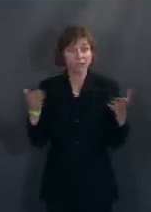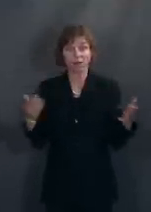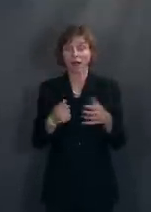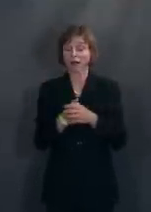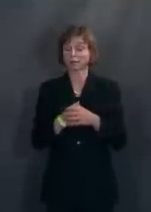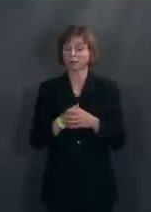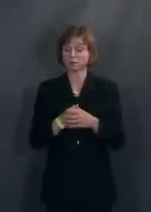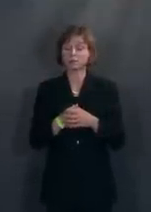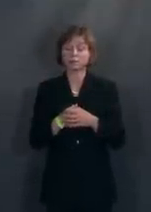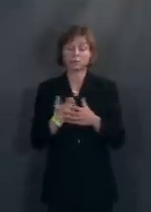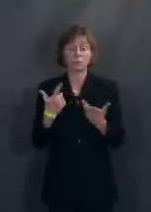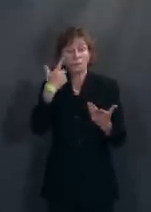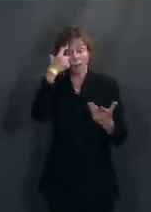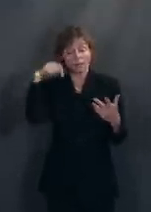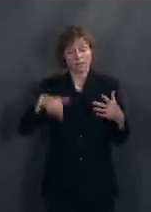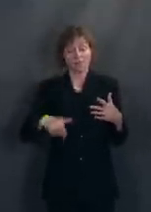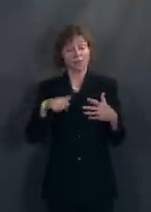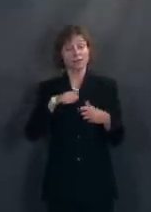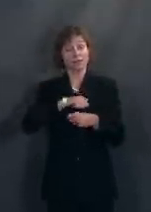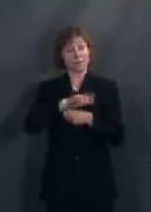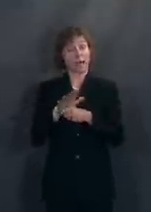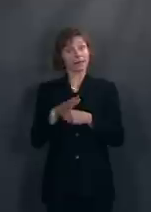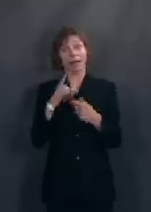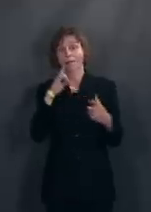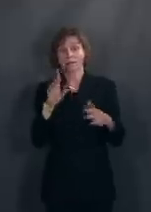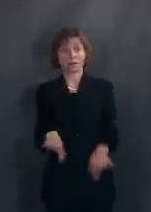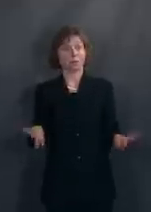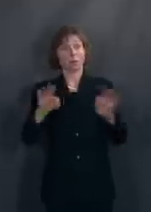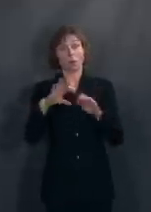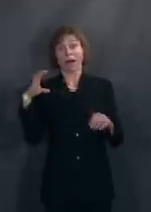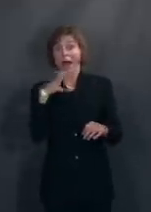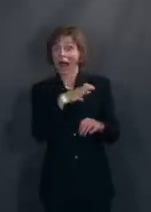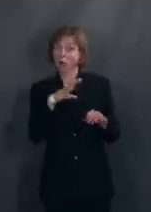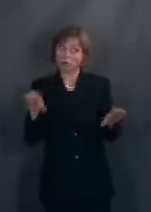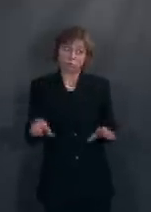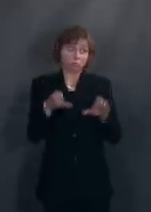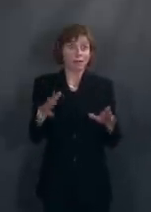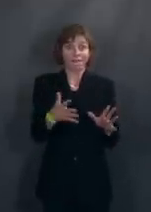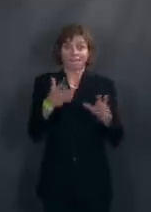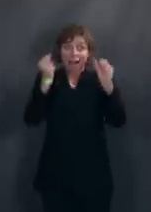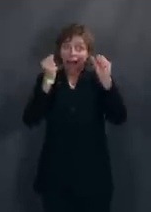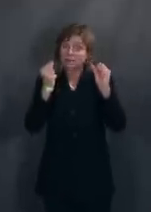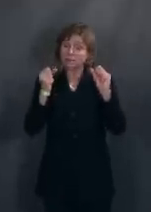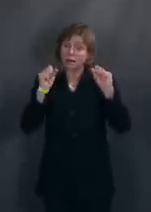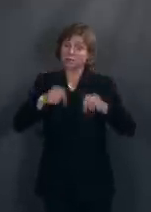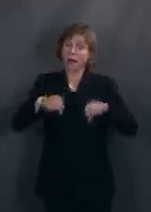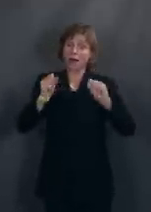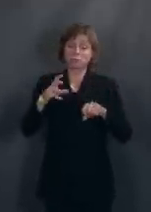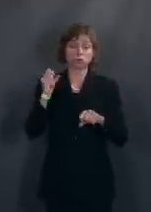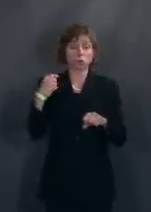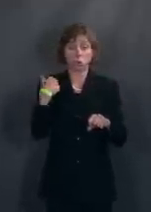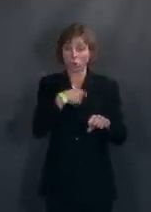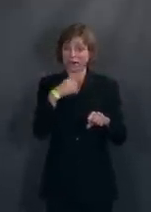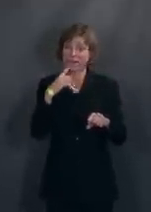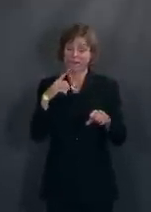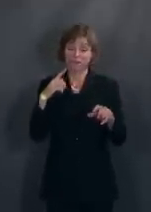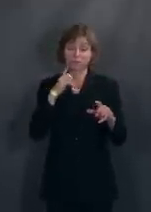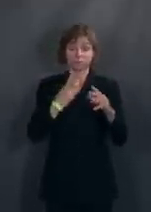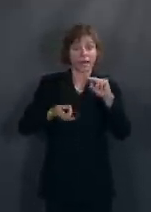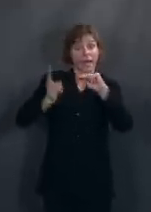it's important that Congress act as fast as possible so we can scale our efforts and fight the pandemic as efficiently and effectively as possible.